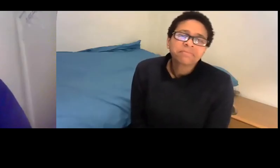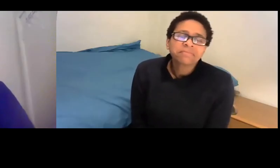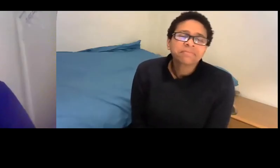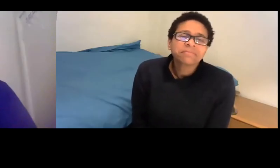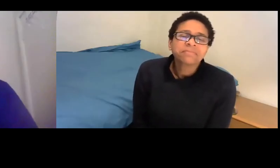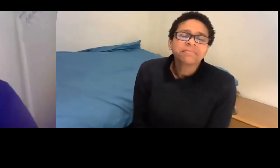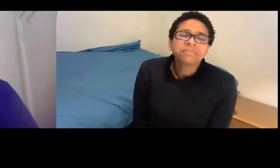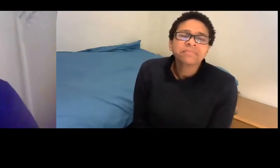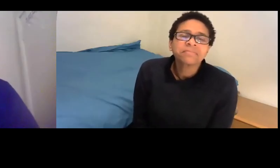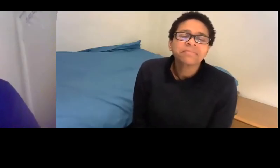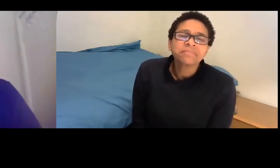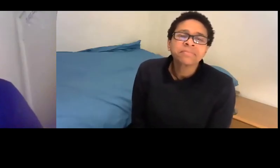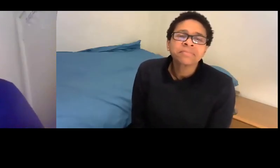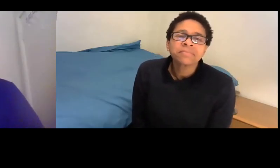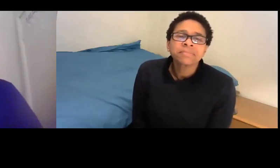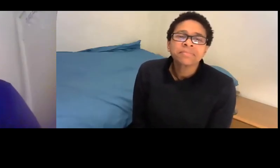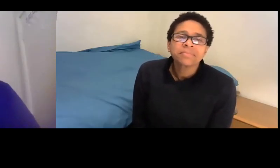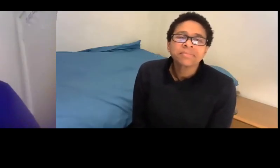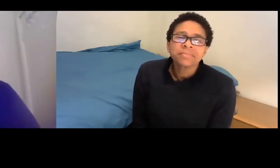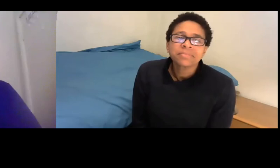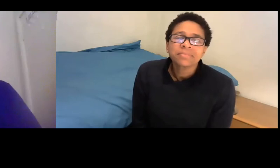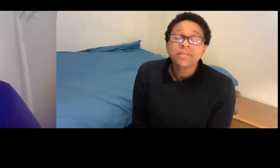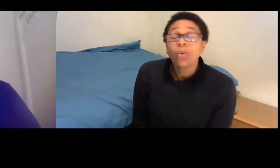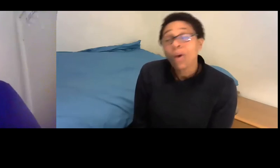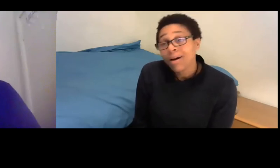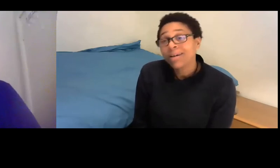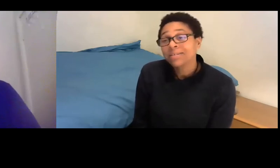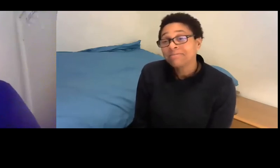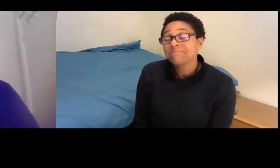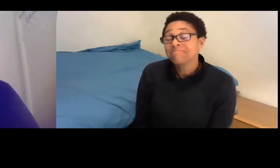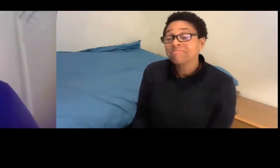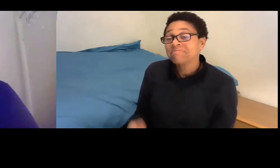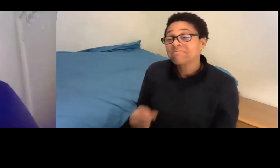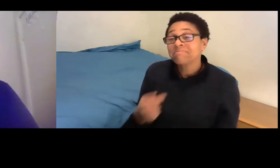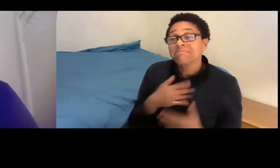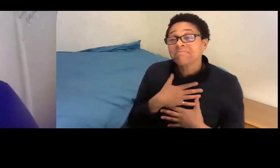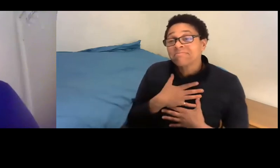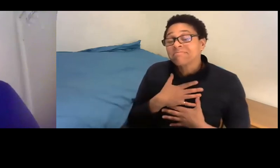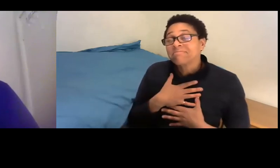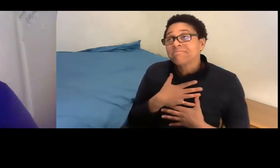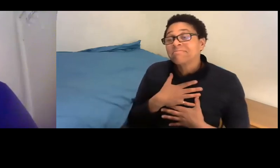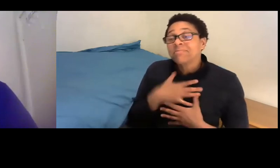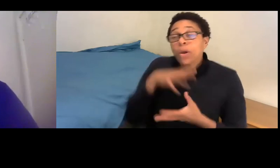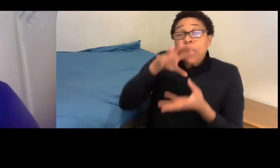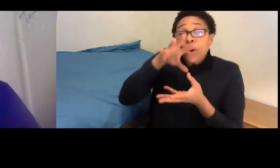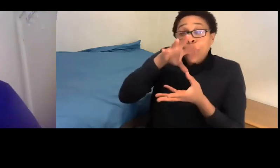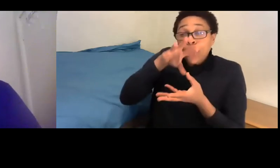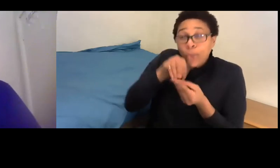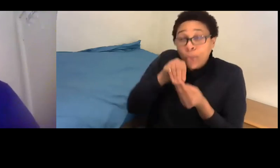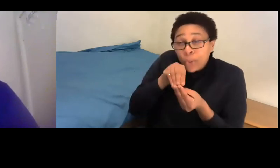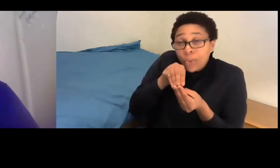Dr Shah: So, in a nutshell, it is Islamic feminism, I think